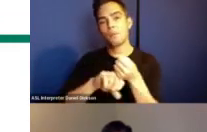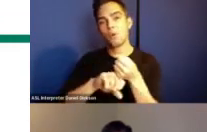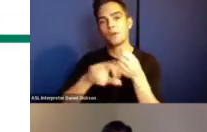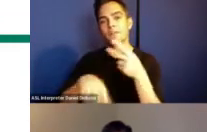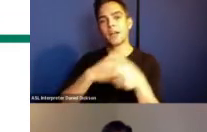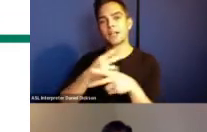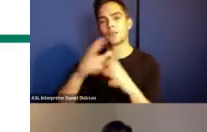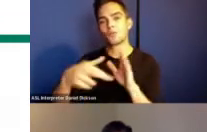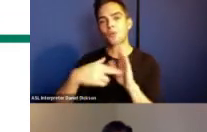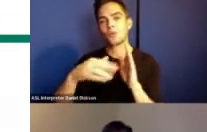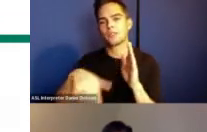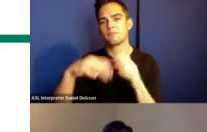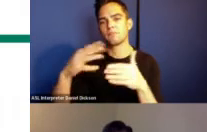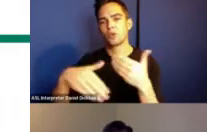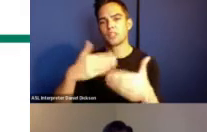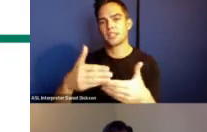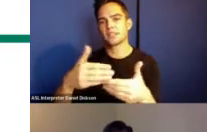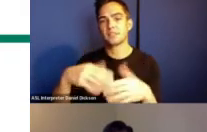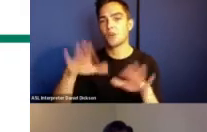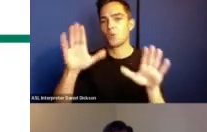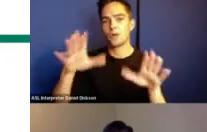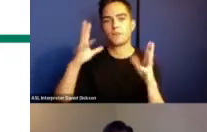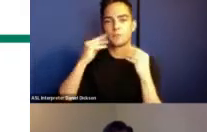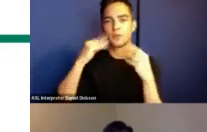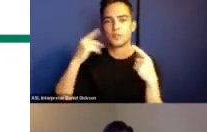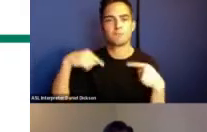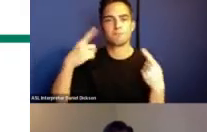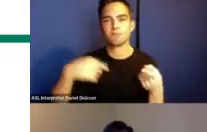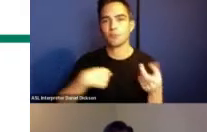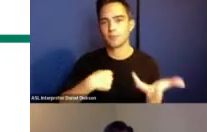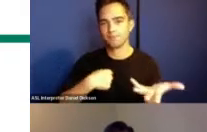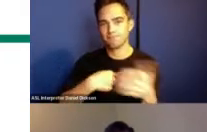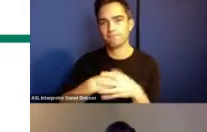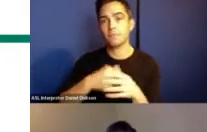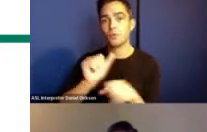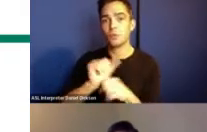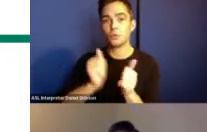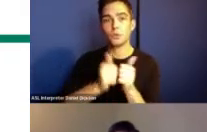the process. It's been a wonderful experience for me to work with so many amazing and